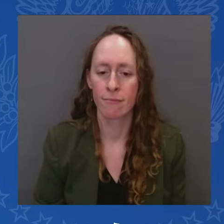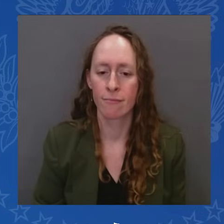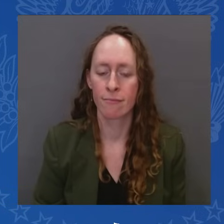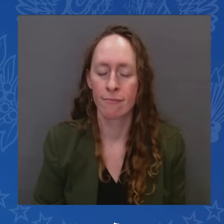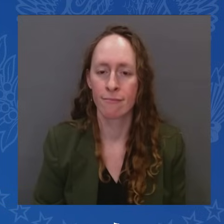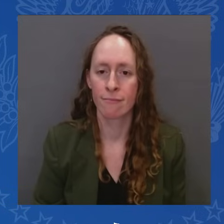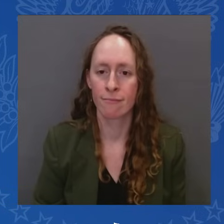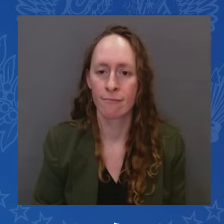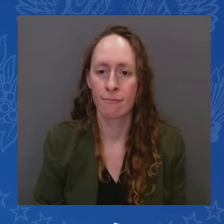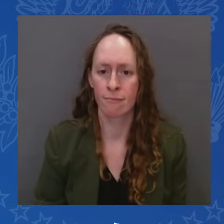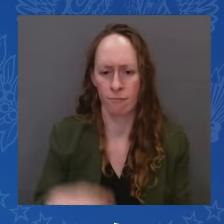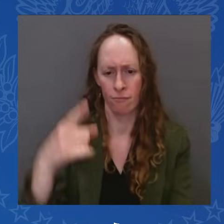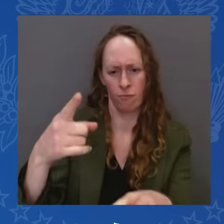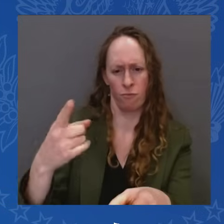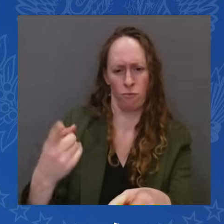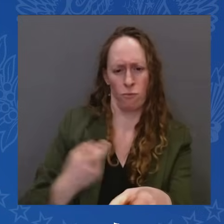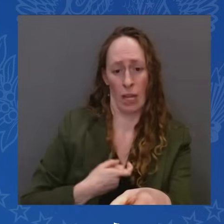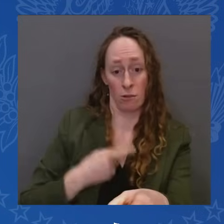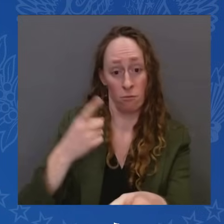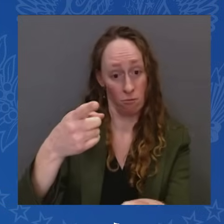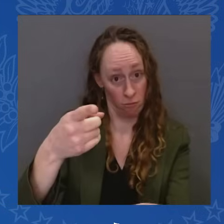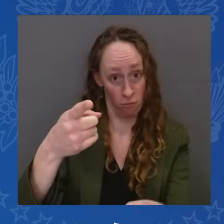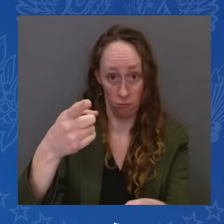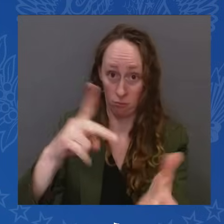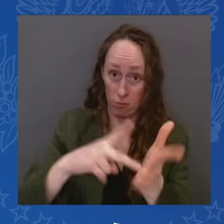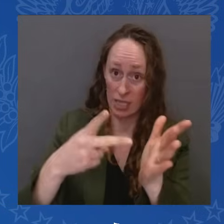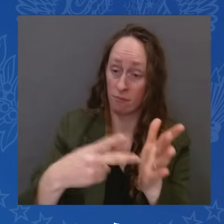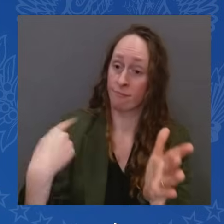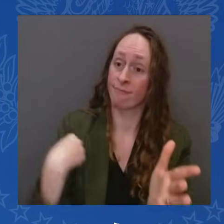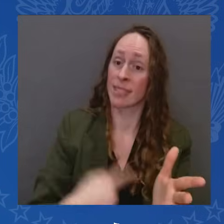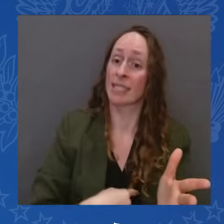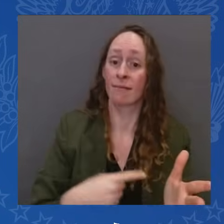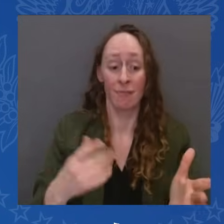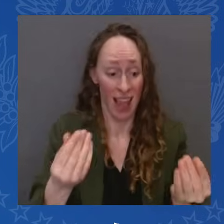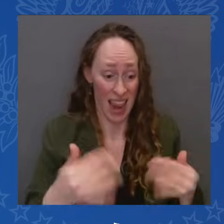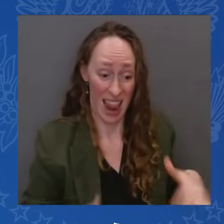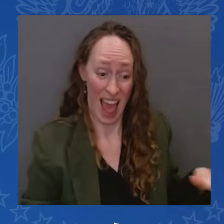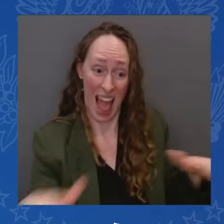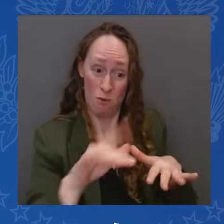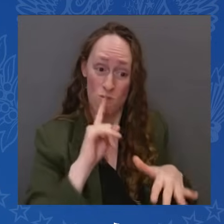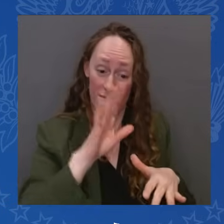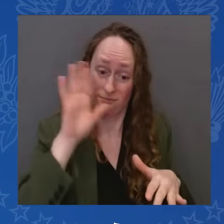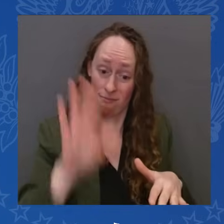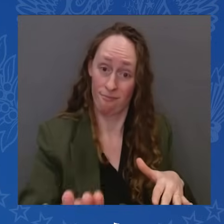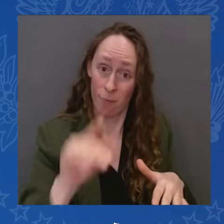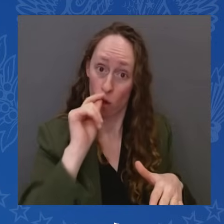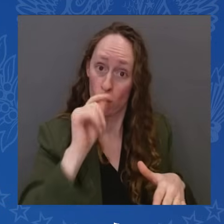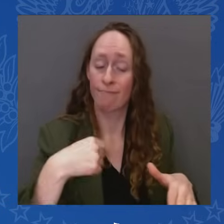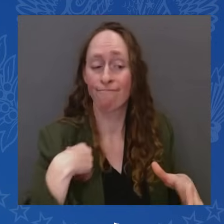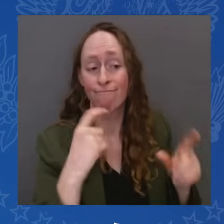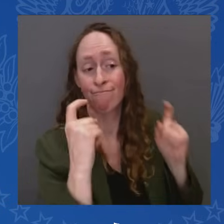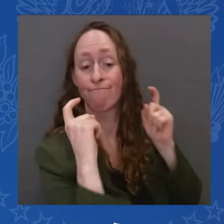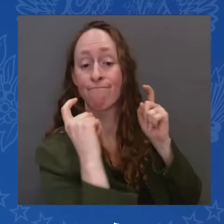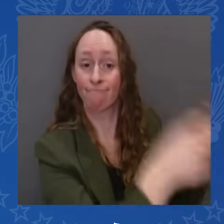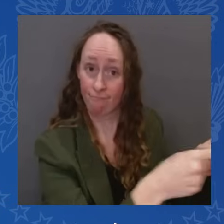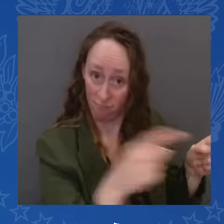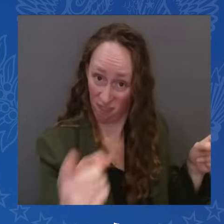The Press: (Speaks Ukrainian.) (No translation provided.) President Zelenskyy: (As interpreted.)